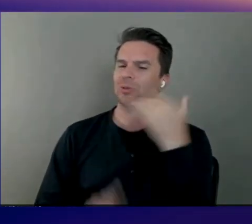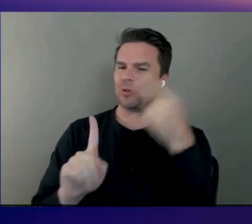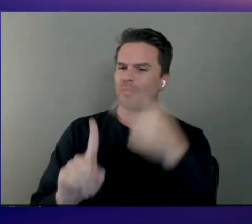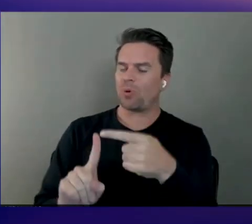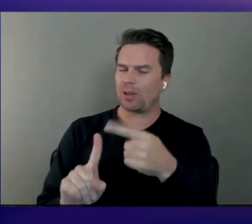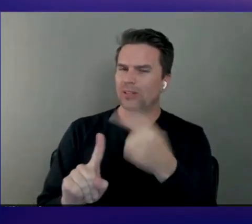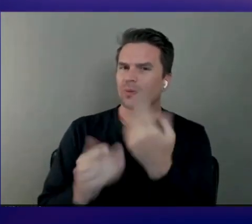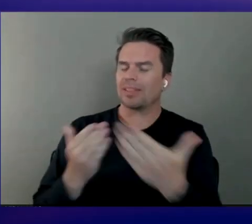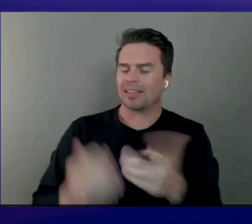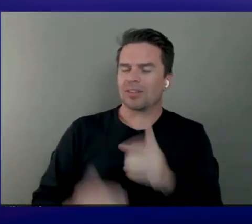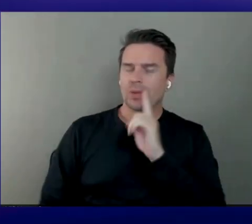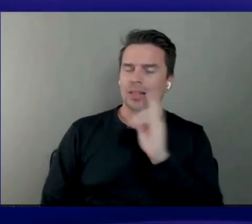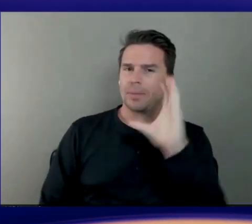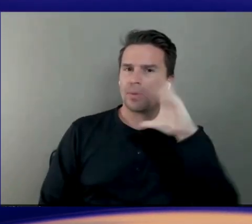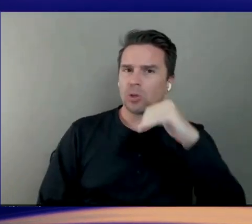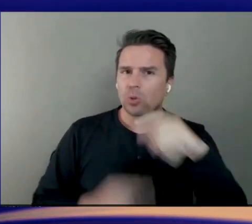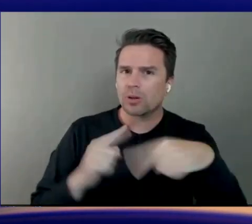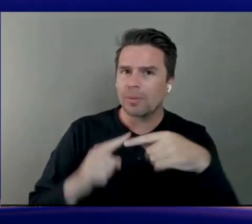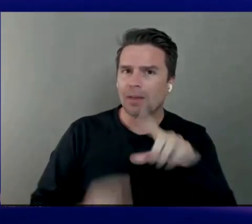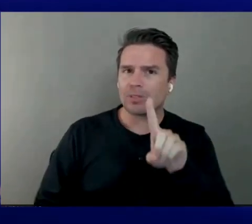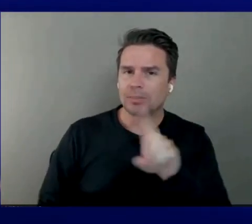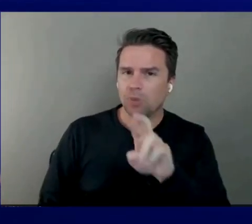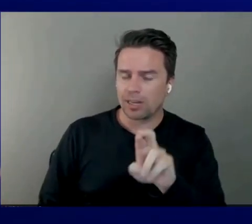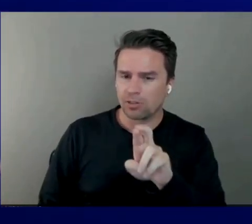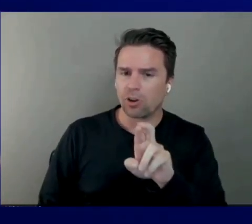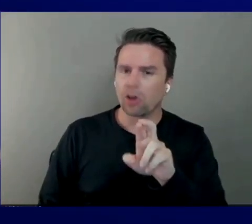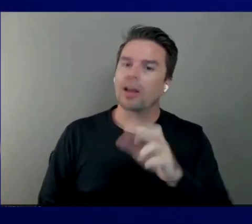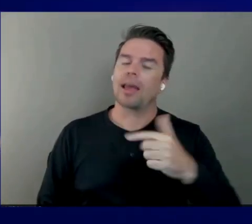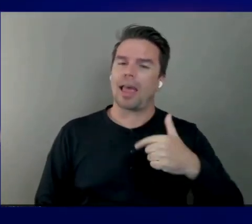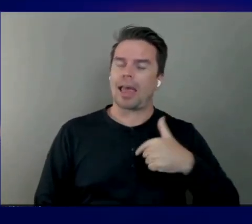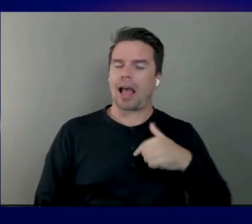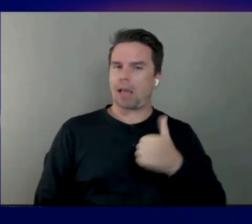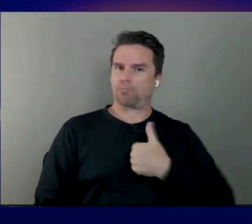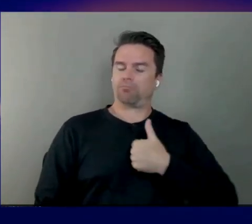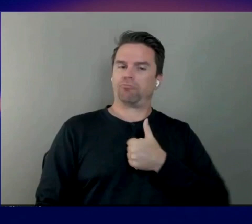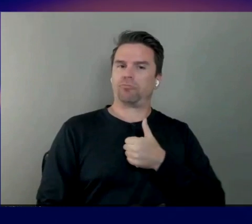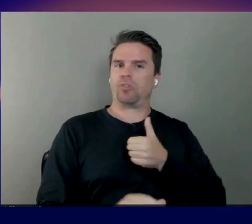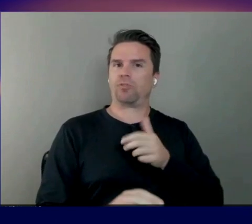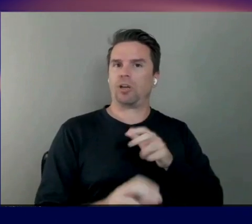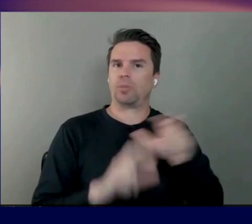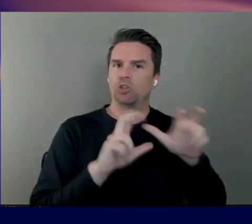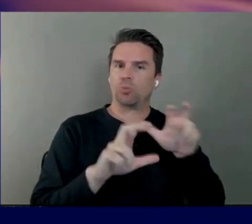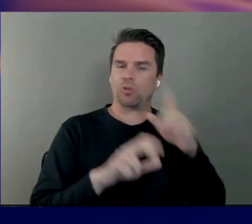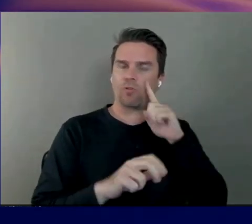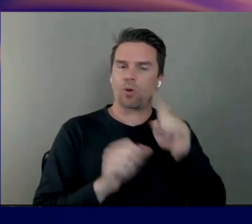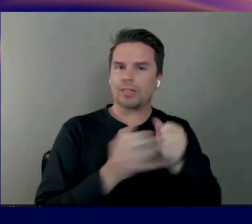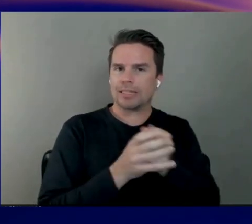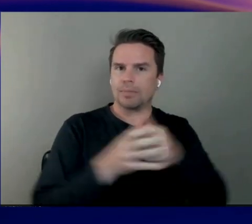and actually a contributor of the expansion of DeepRacer, really the community that is global,